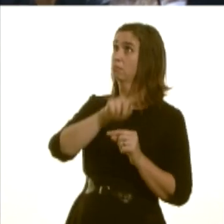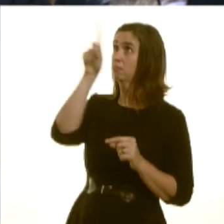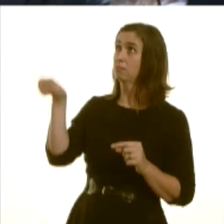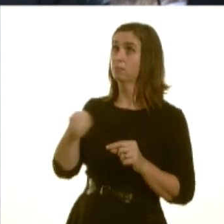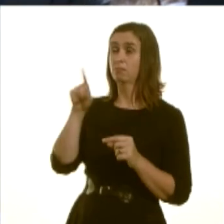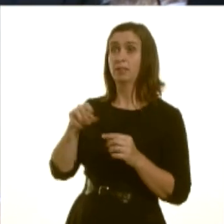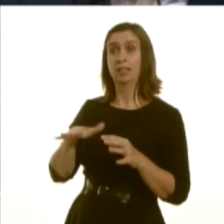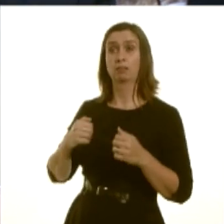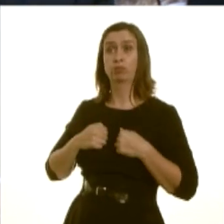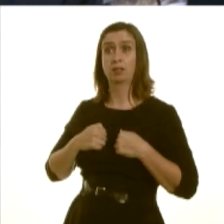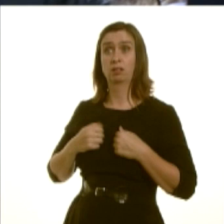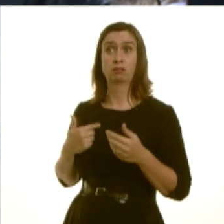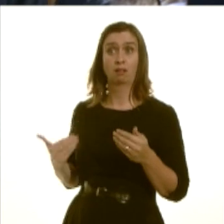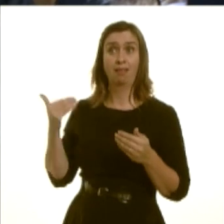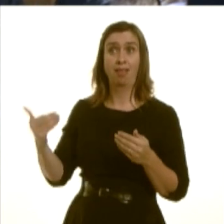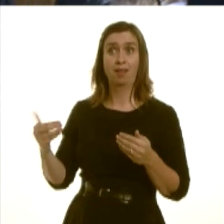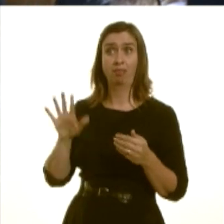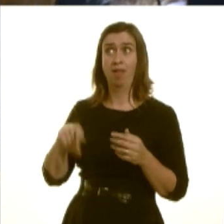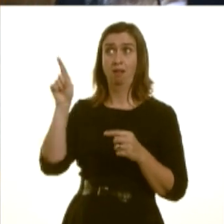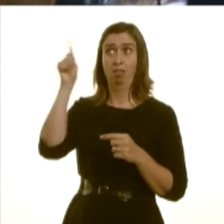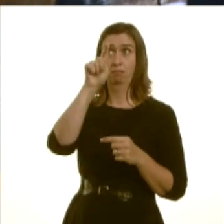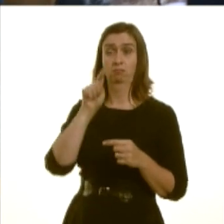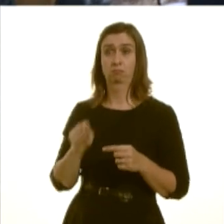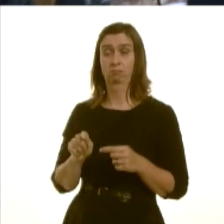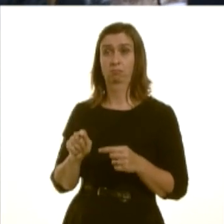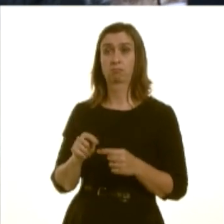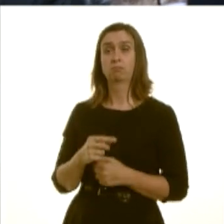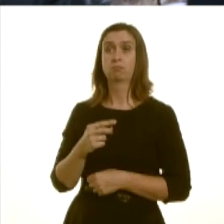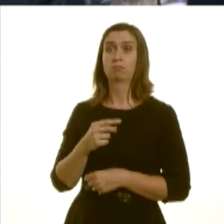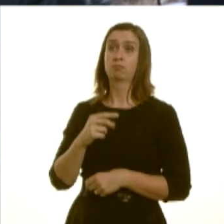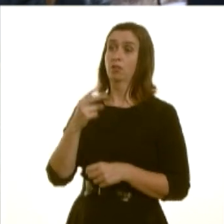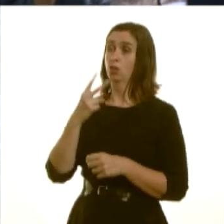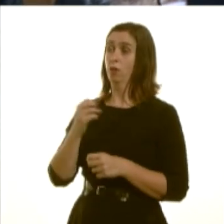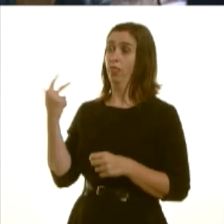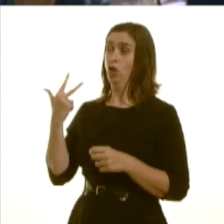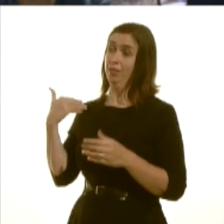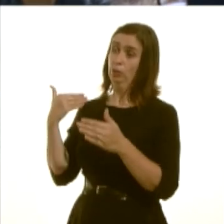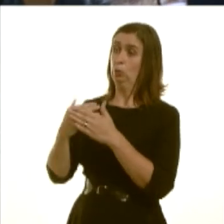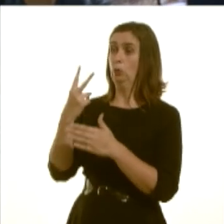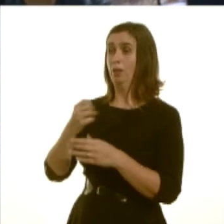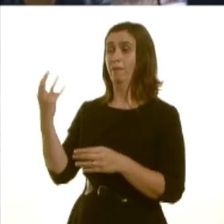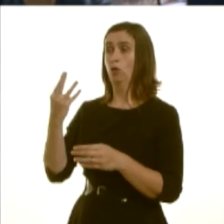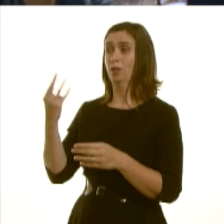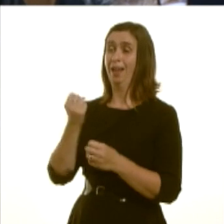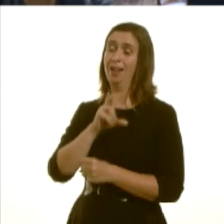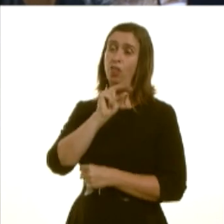by the fact that, in 2013-14, just for wet macular degeneration, there were 30,000 appointments